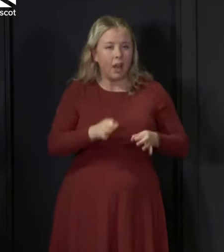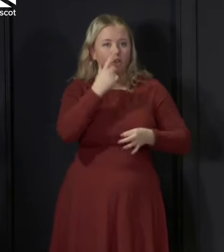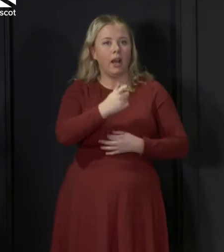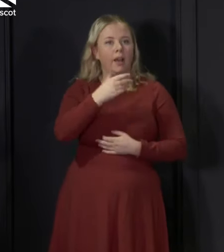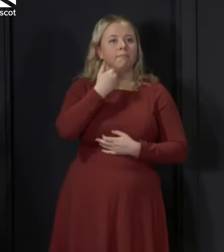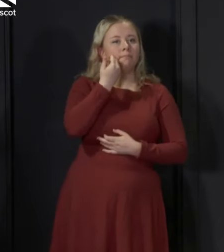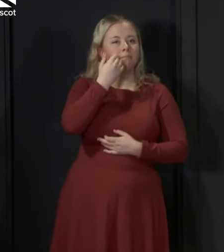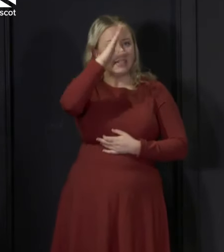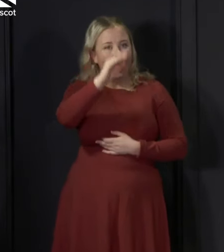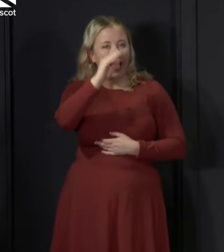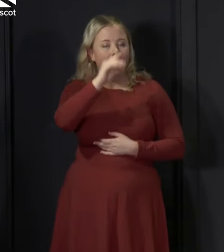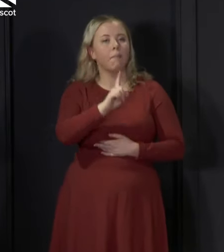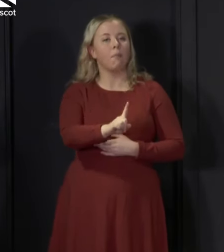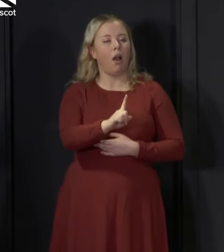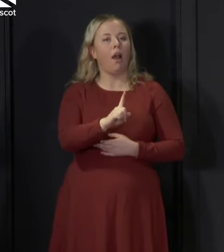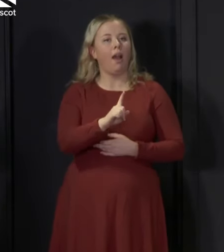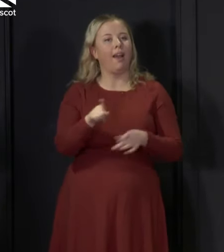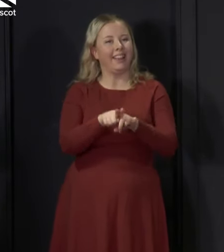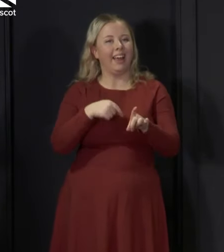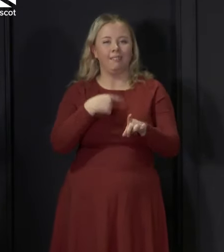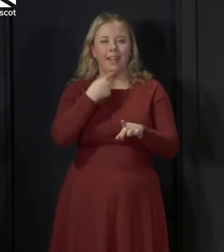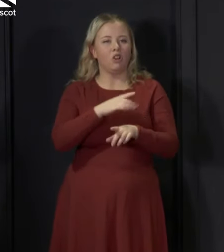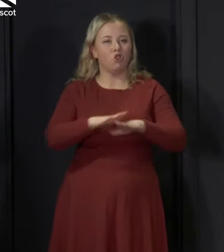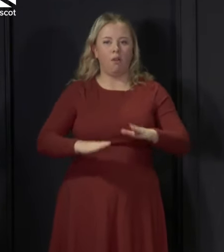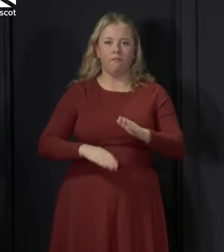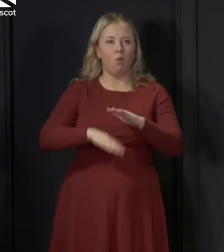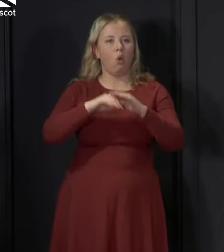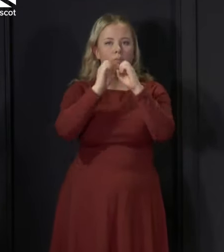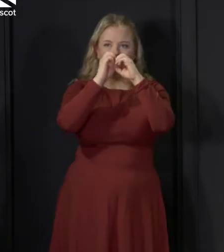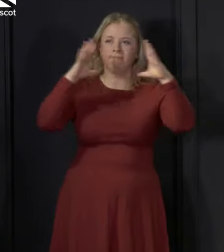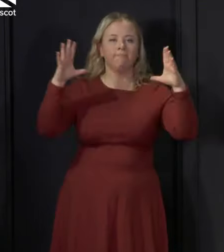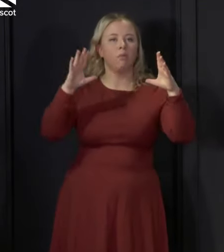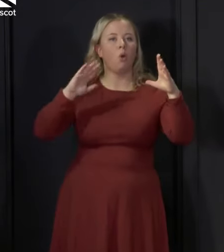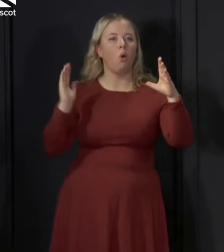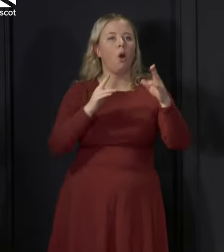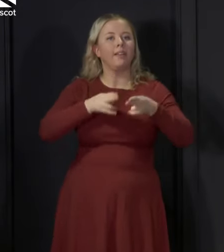as you've heard me say before, they don't capture all deaths associated with the virus.